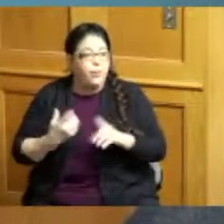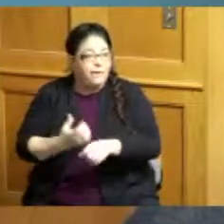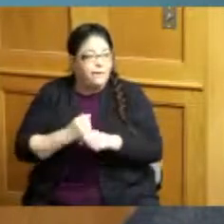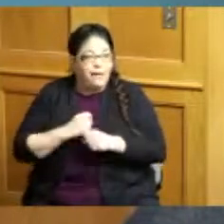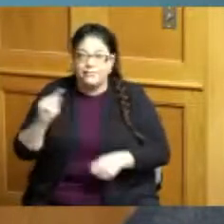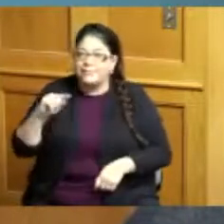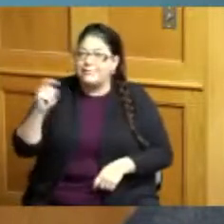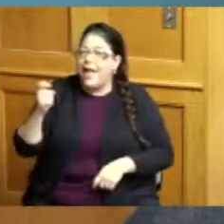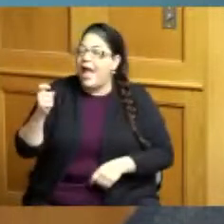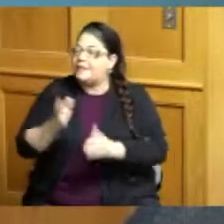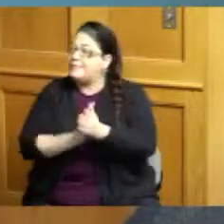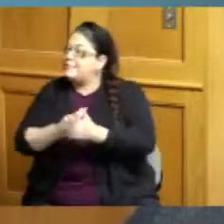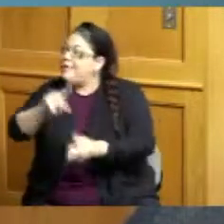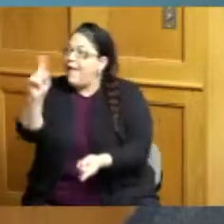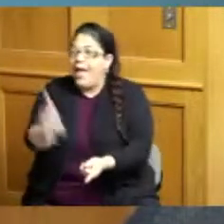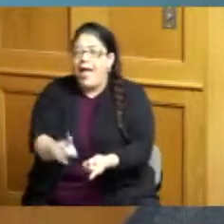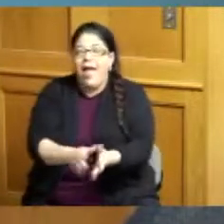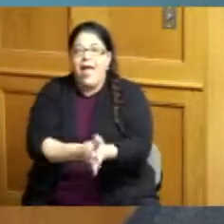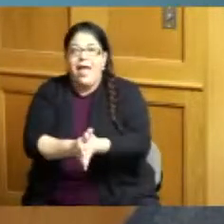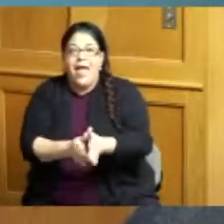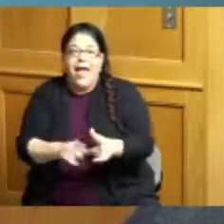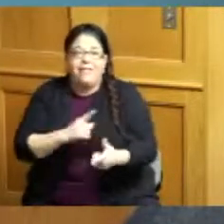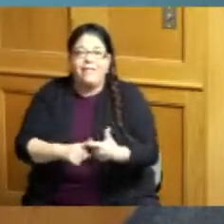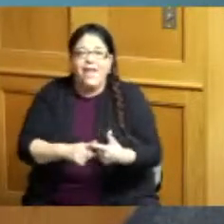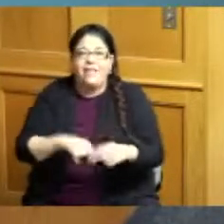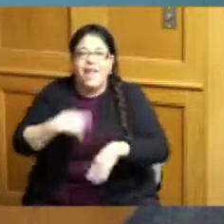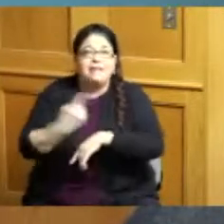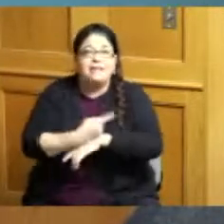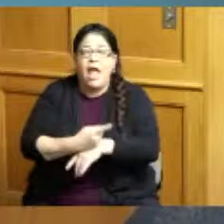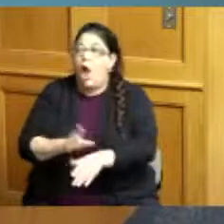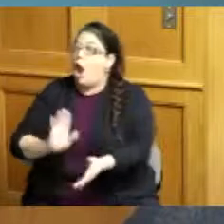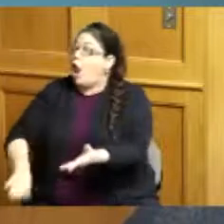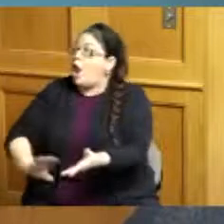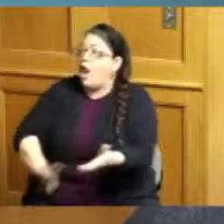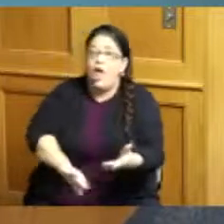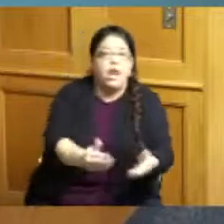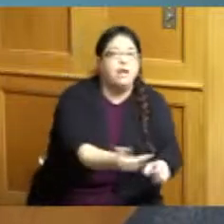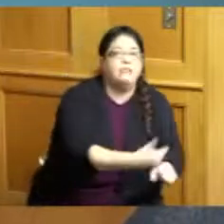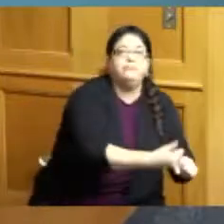checking and no jobs they'll get an incentive and the next day they laying off people and then the